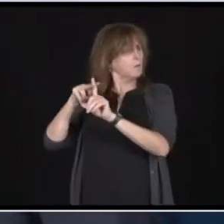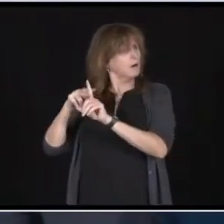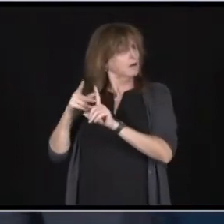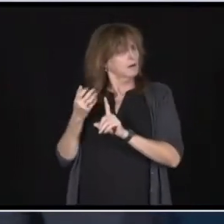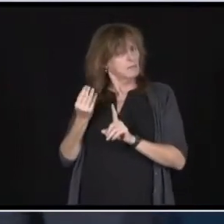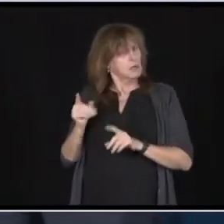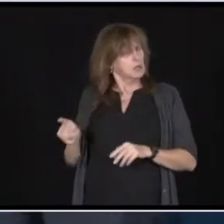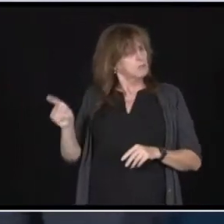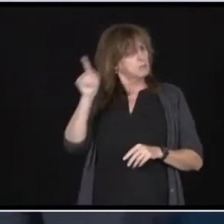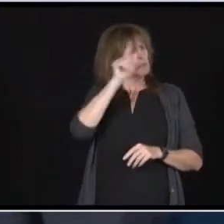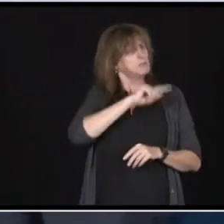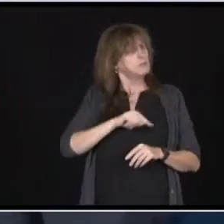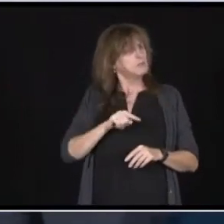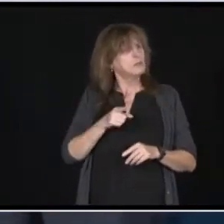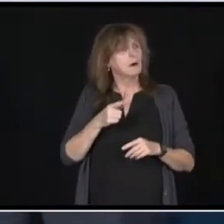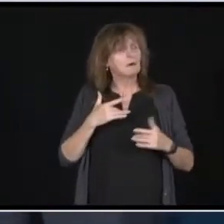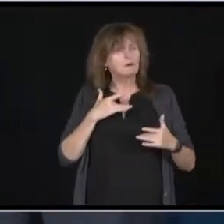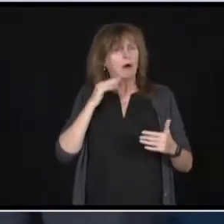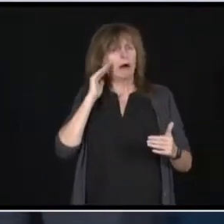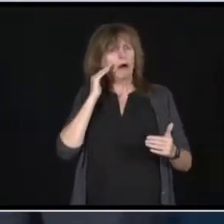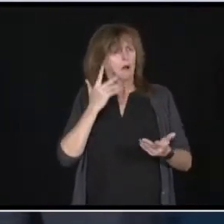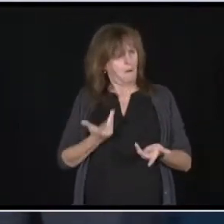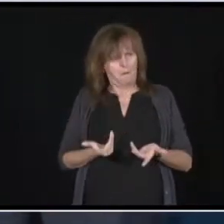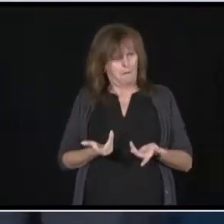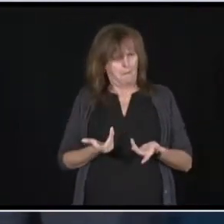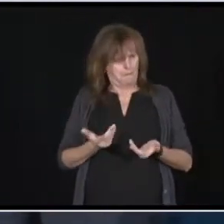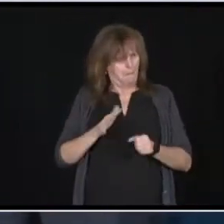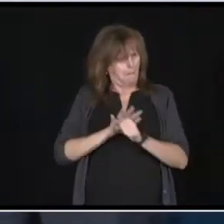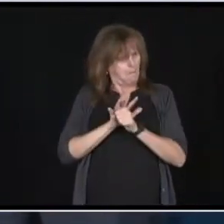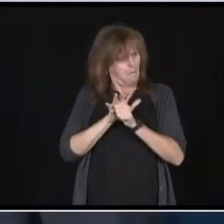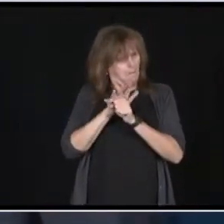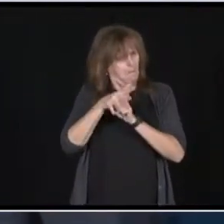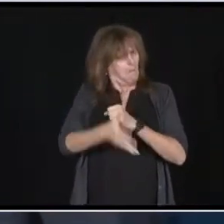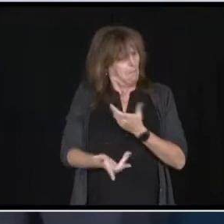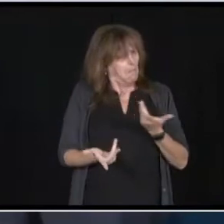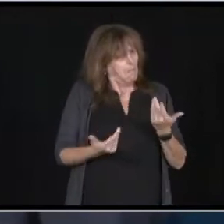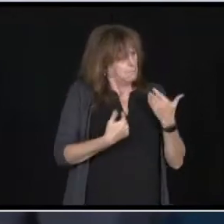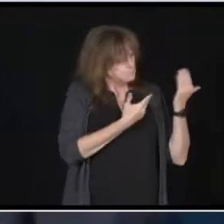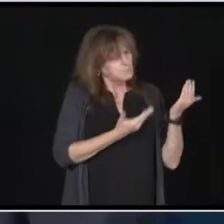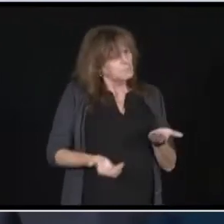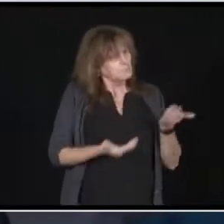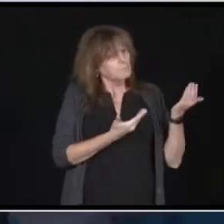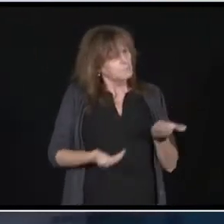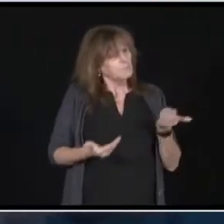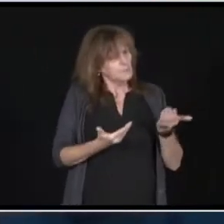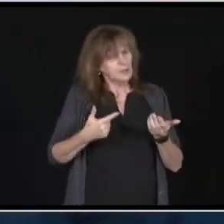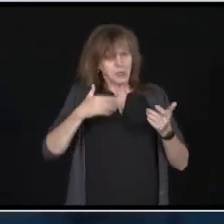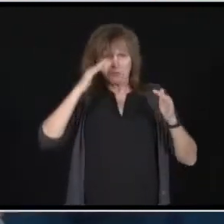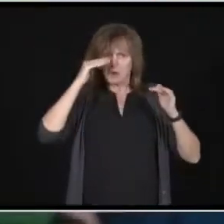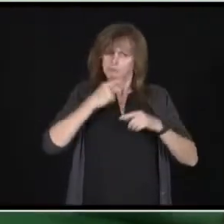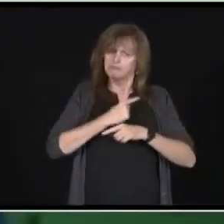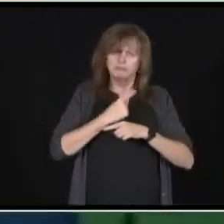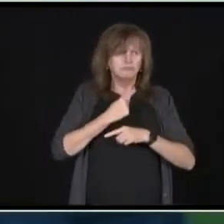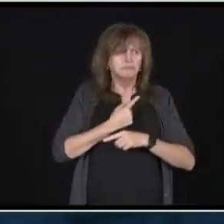just to make sure that they have supply rate at the moment. But I know that many of the pharmacies are also